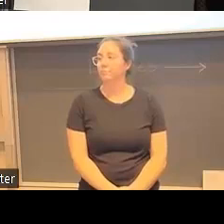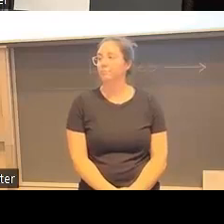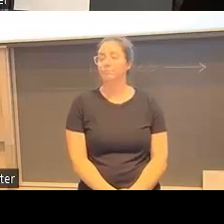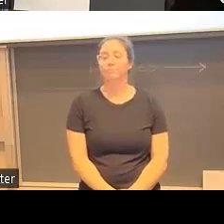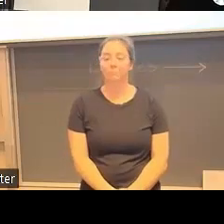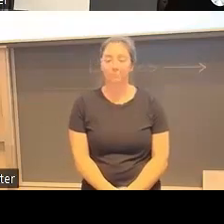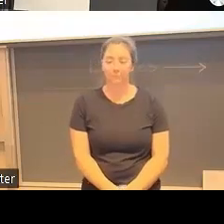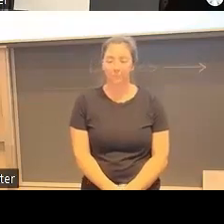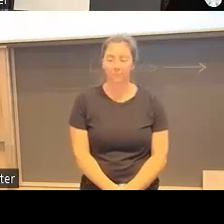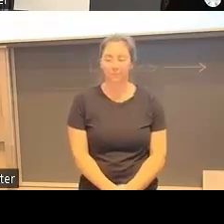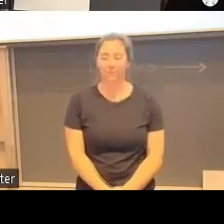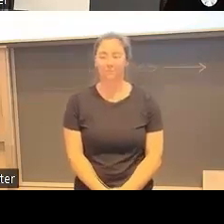well I I'll ask the first